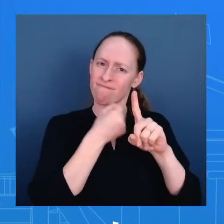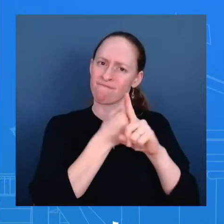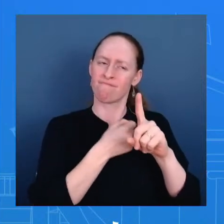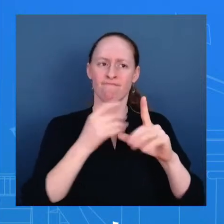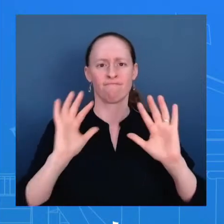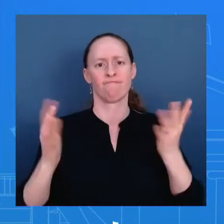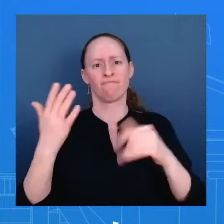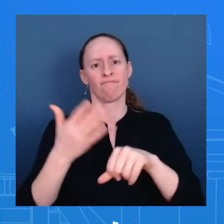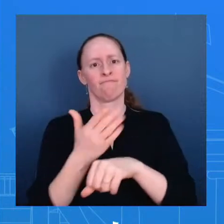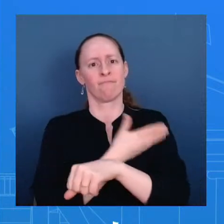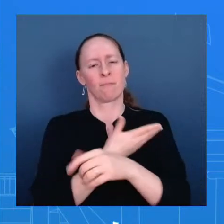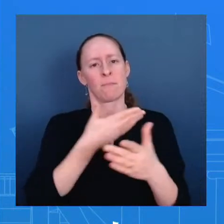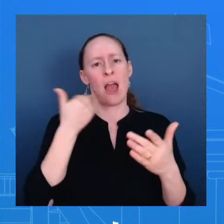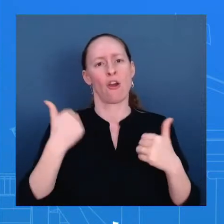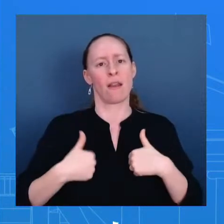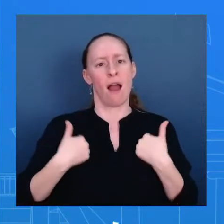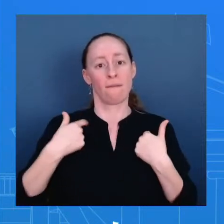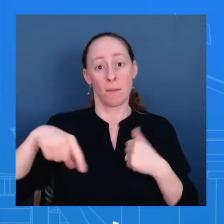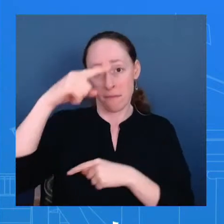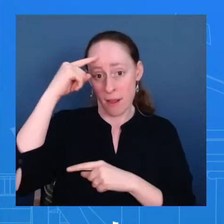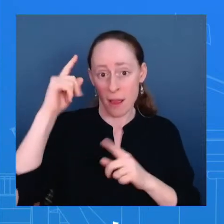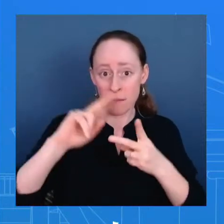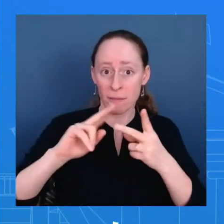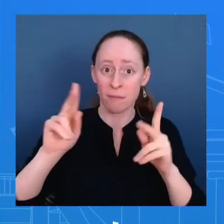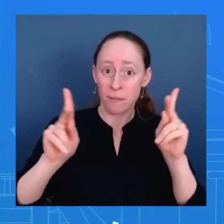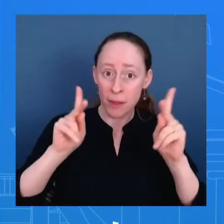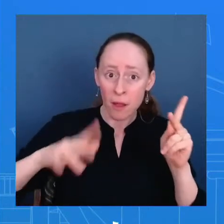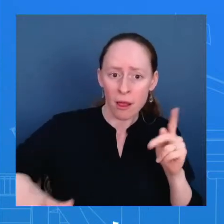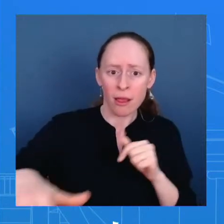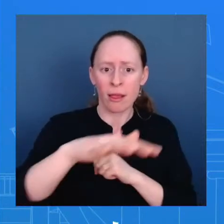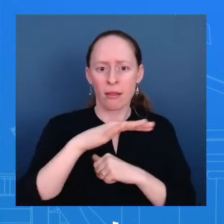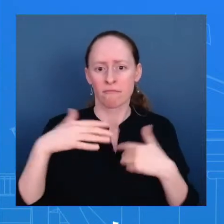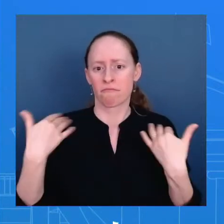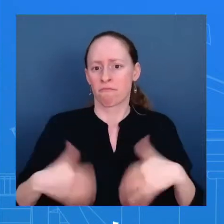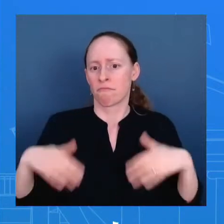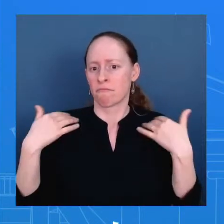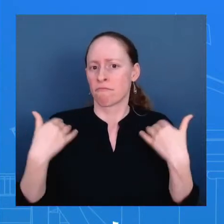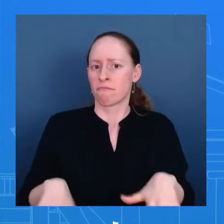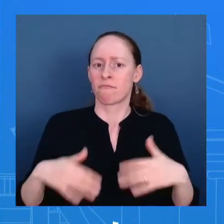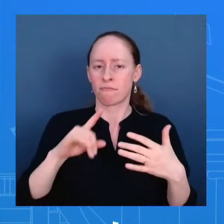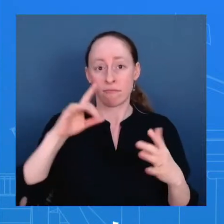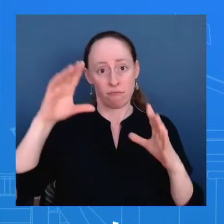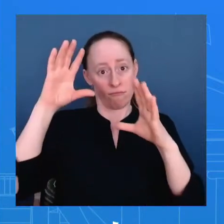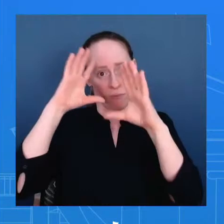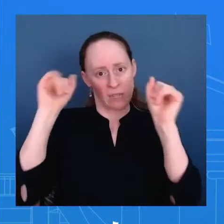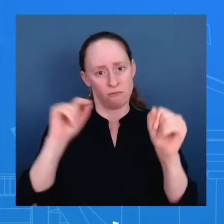and honor the legacy of those who paved the way for progress and hard-fought rights for Black Americans